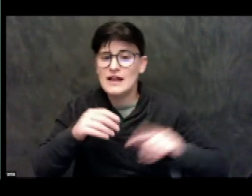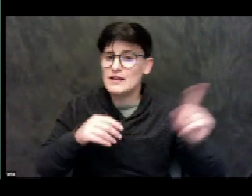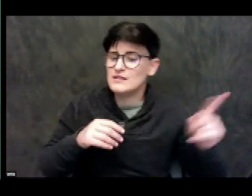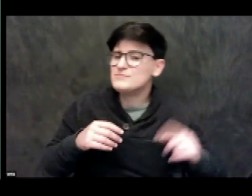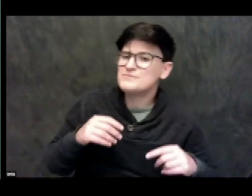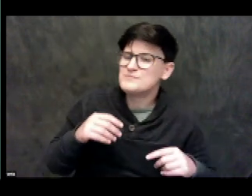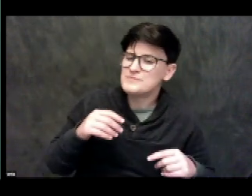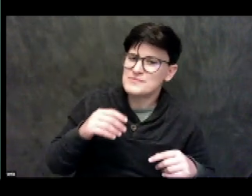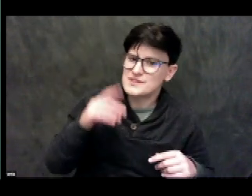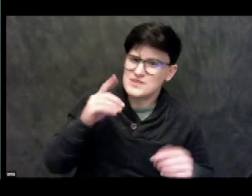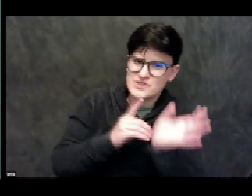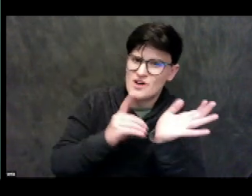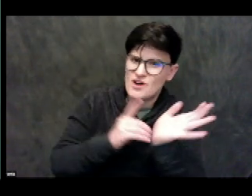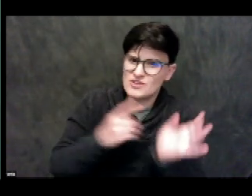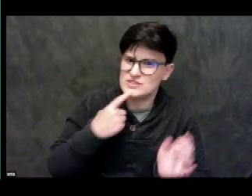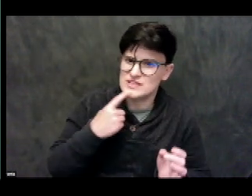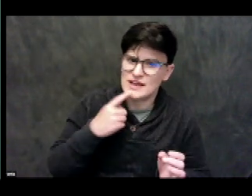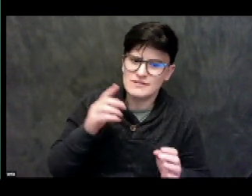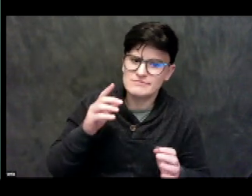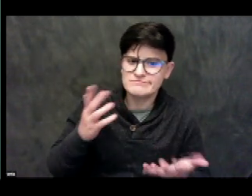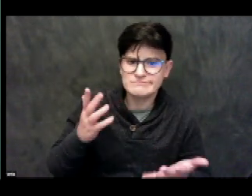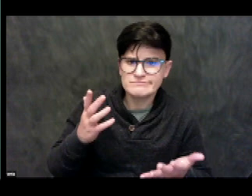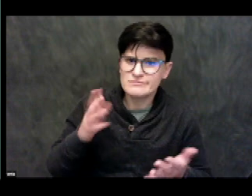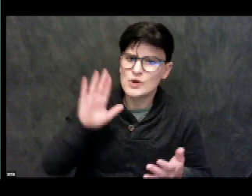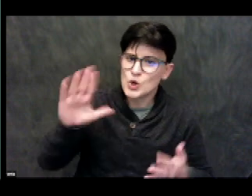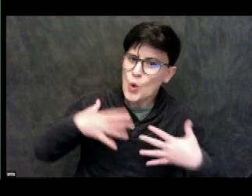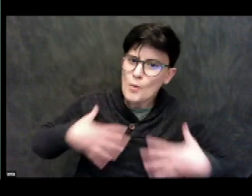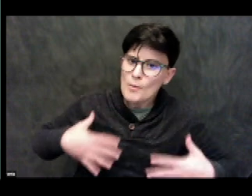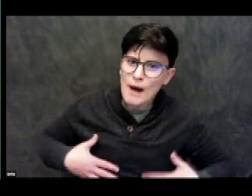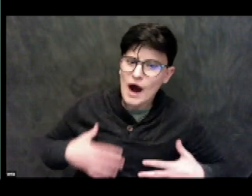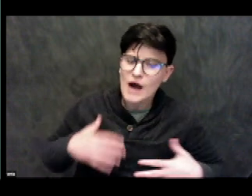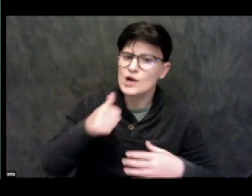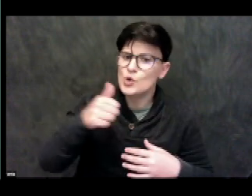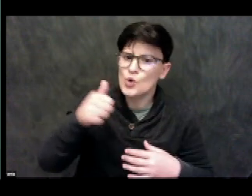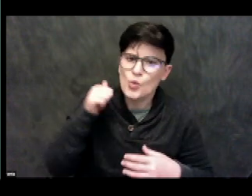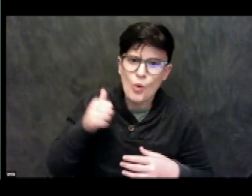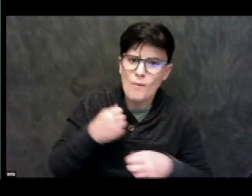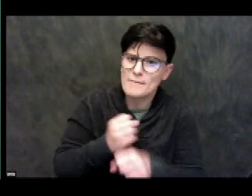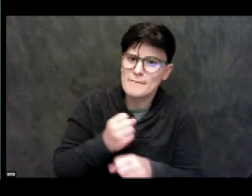produce or grow a baby that it can't deliver and that it's very